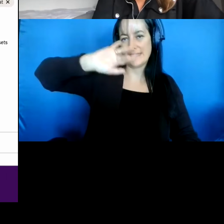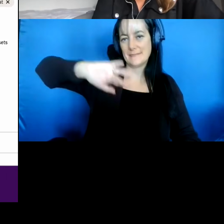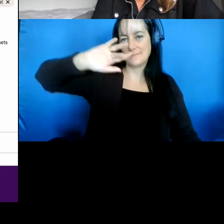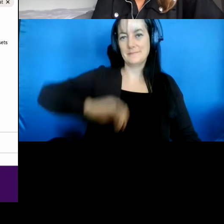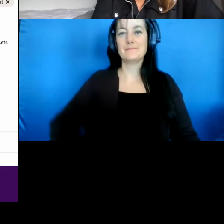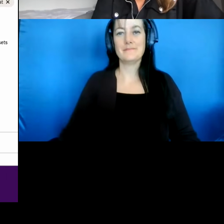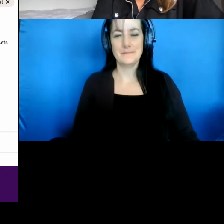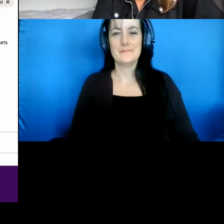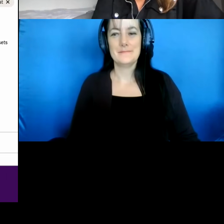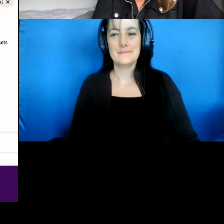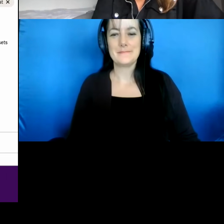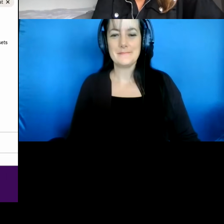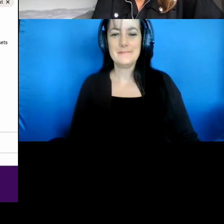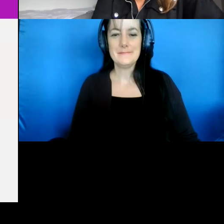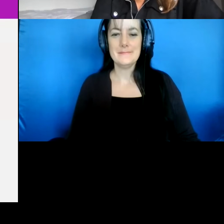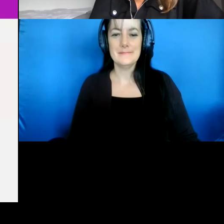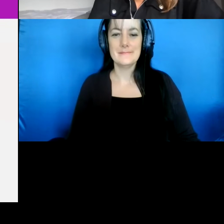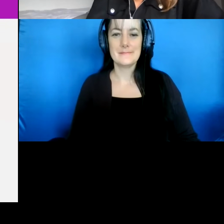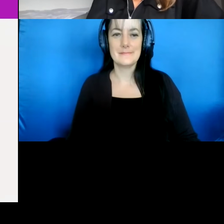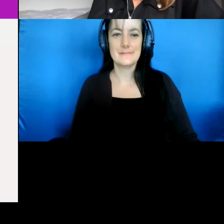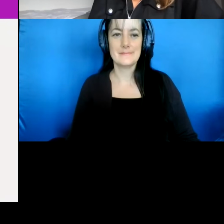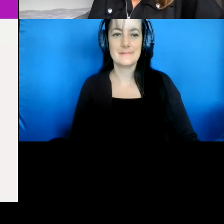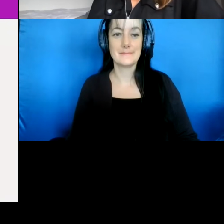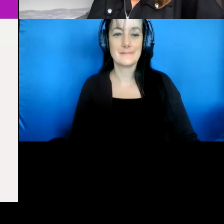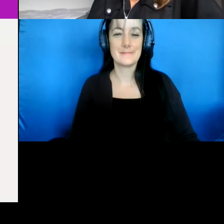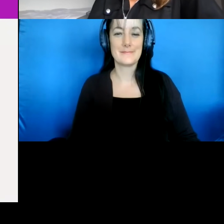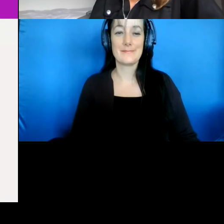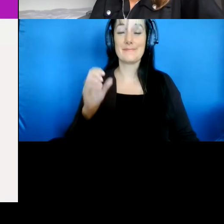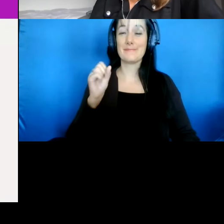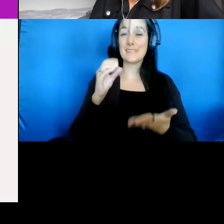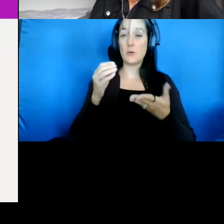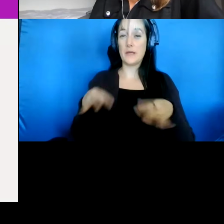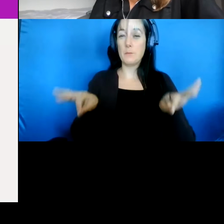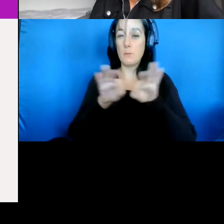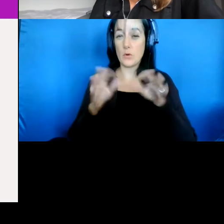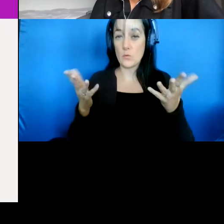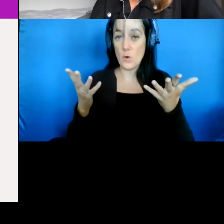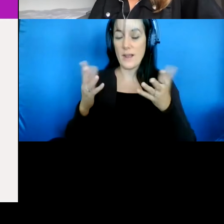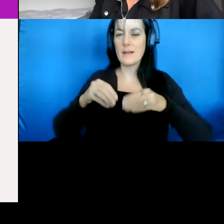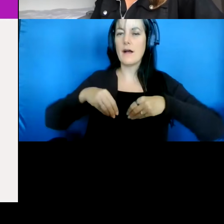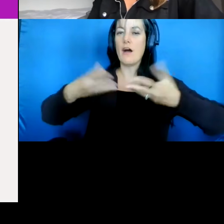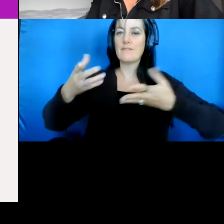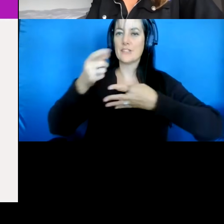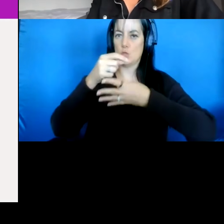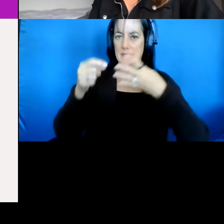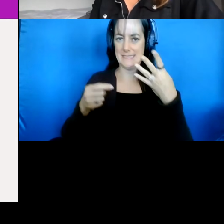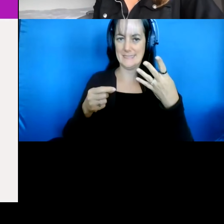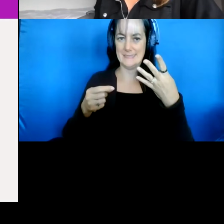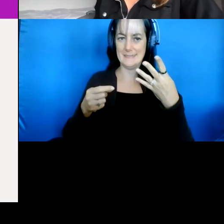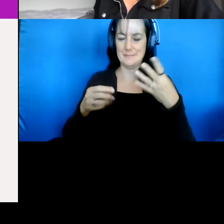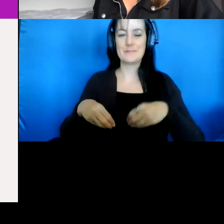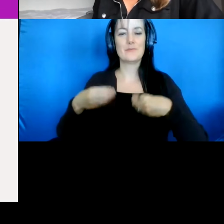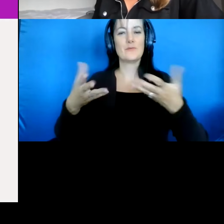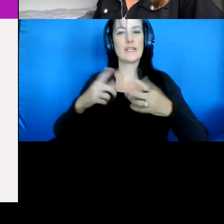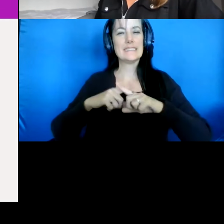So, offer choice. Consider providing different ways for people to complete tasks, especially